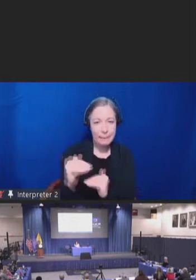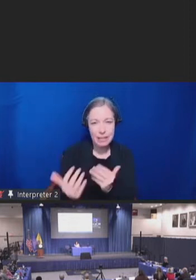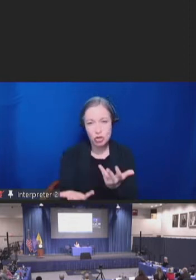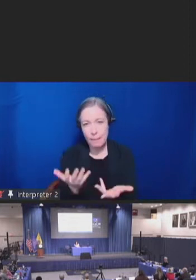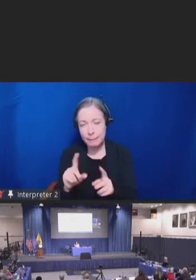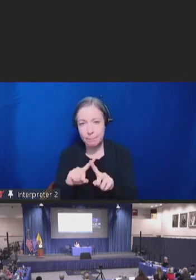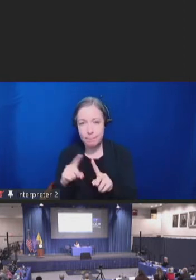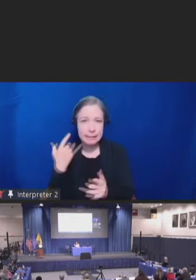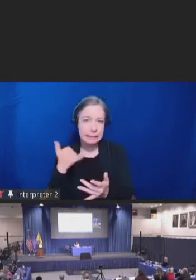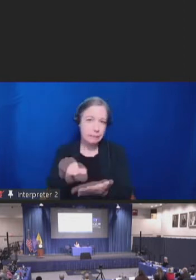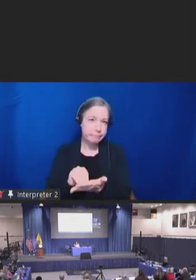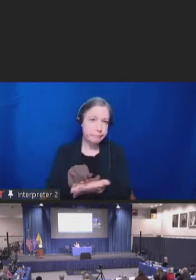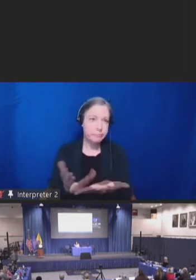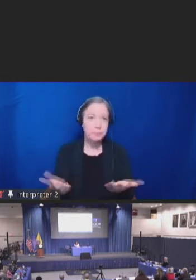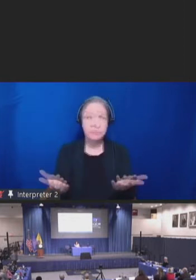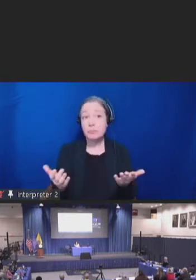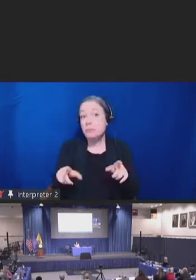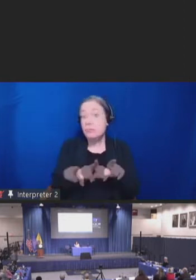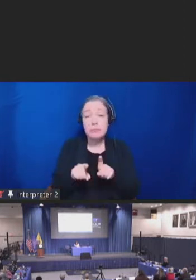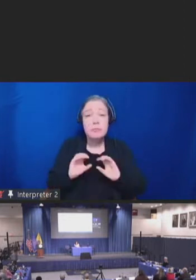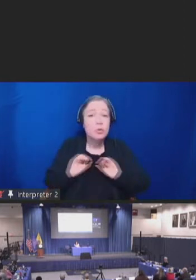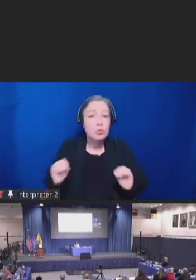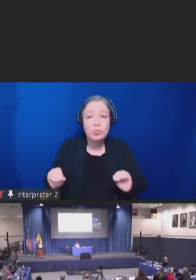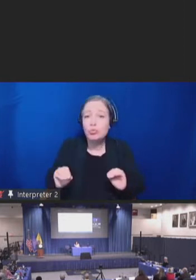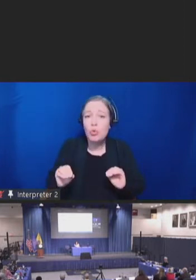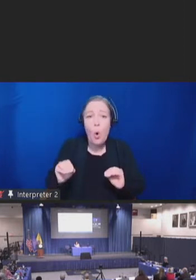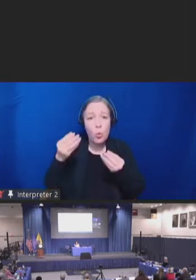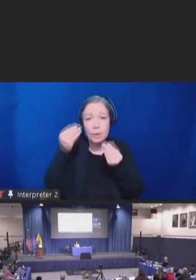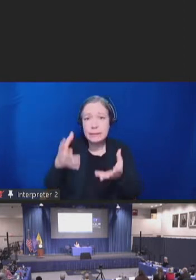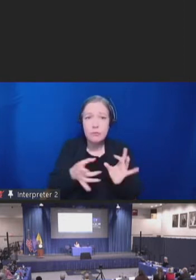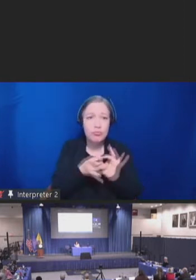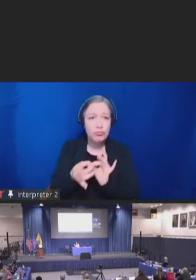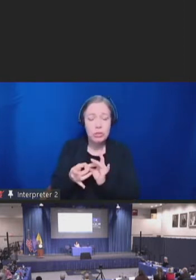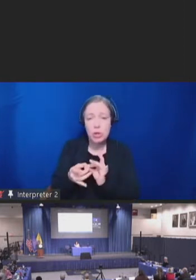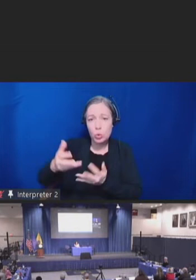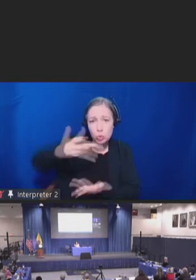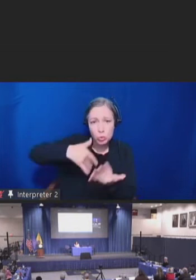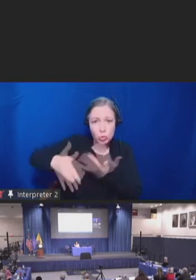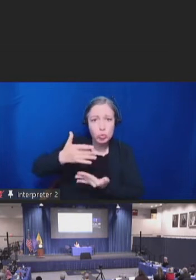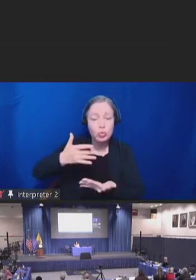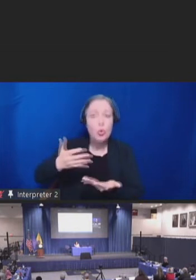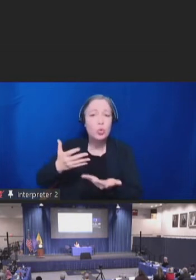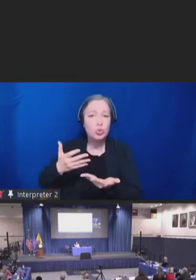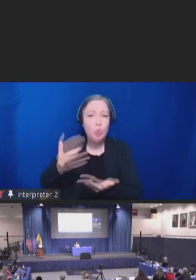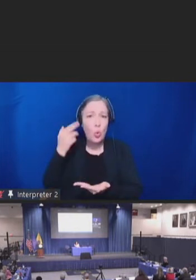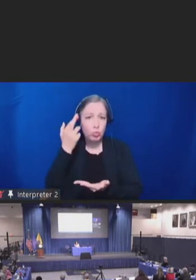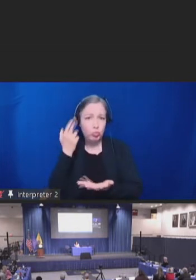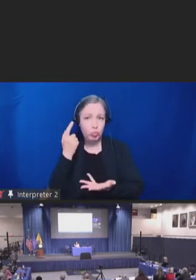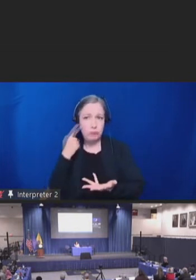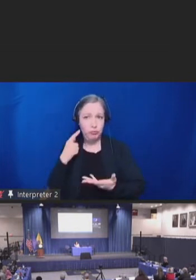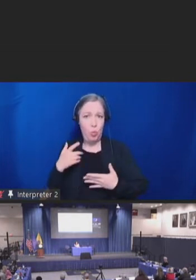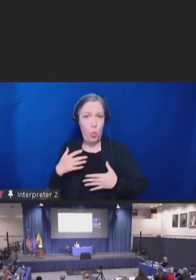In addition, there was no data on the social determinants of health. Certainly, there can be other sources of unmeasured confounding other than the ones we've talked